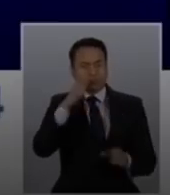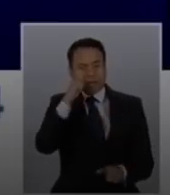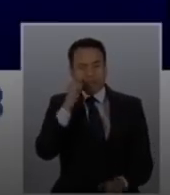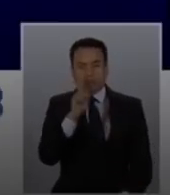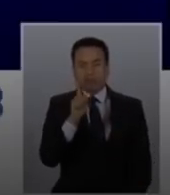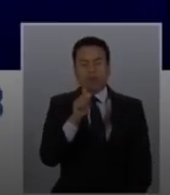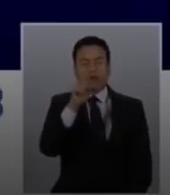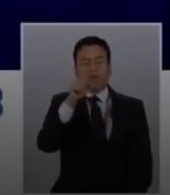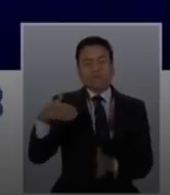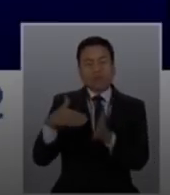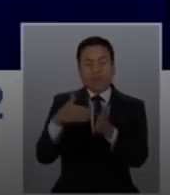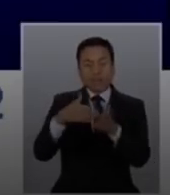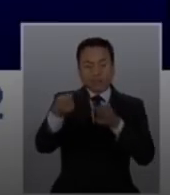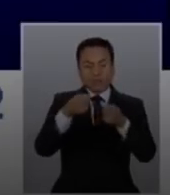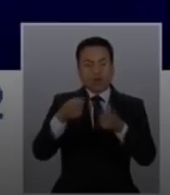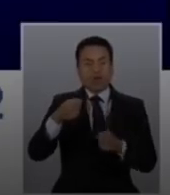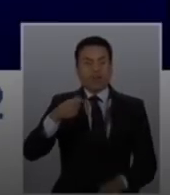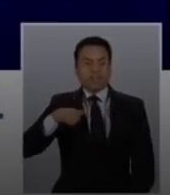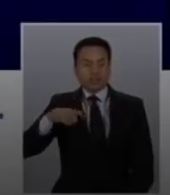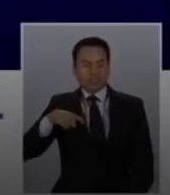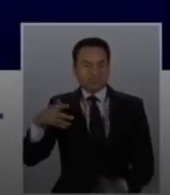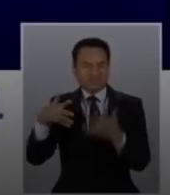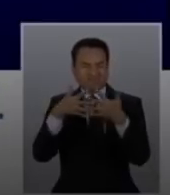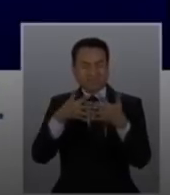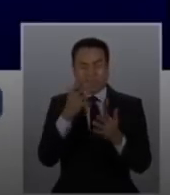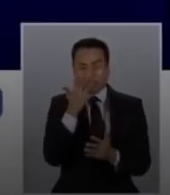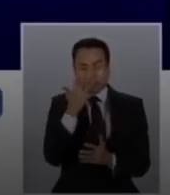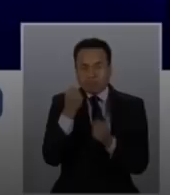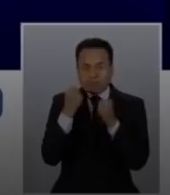The blockade carried out by the United States is a criminal blockade that must end.